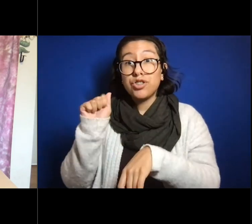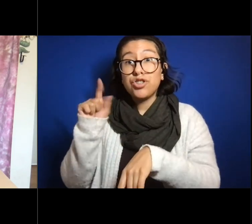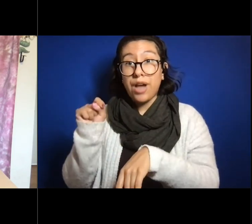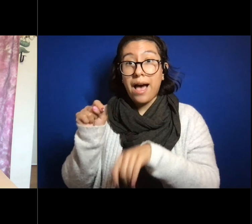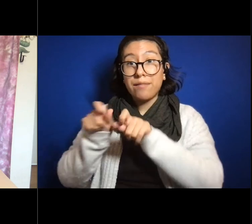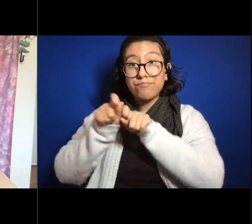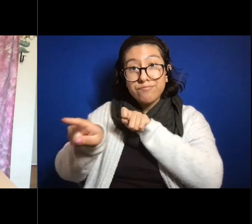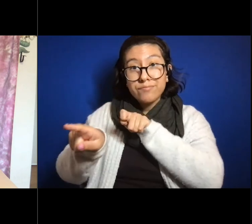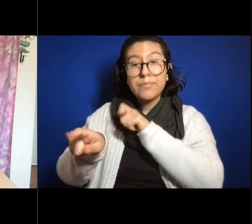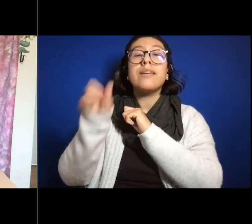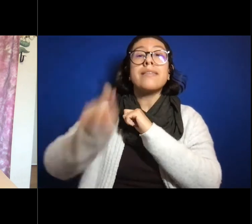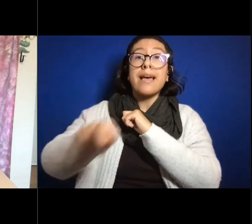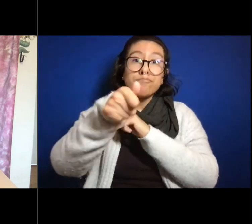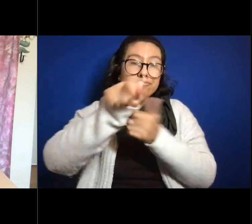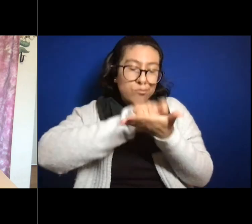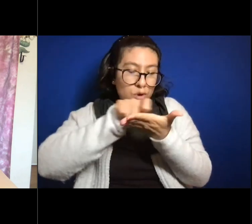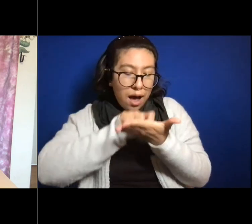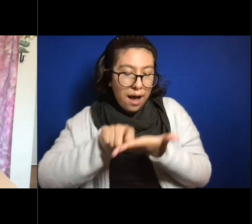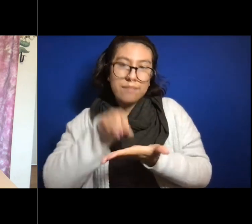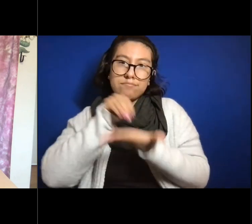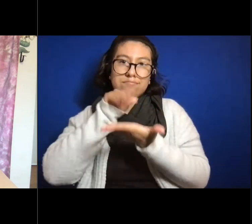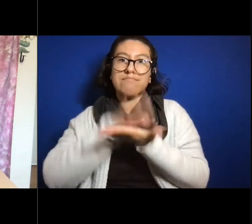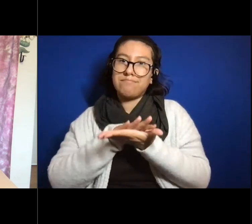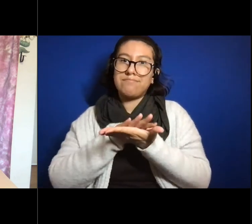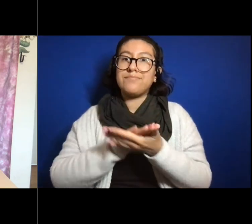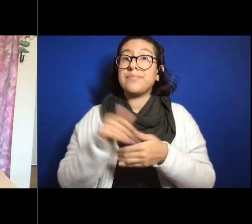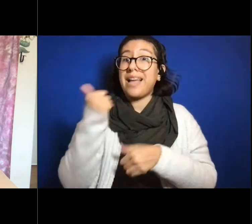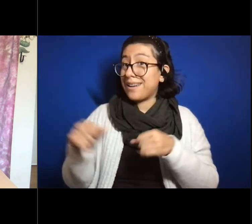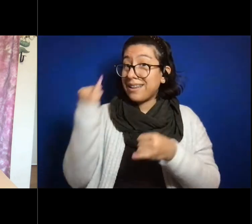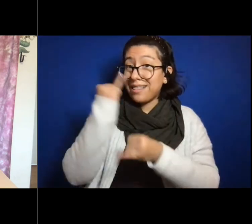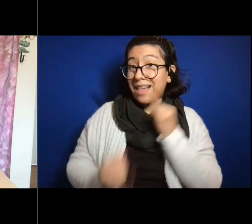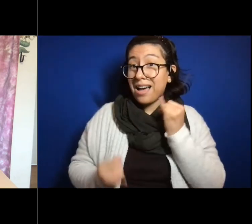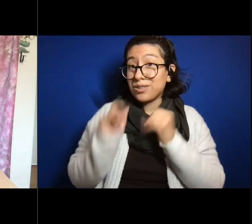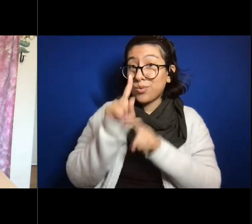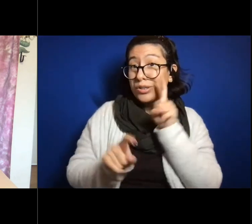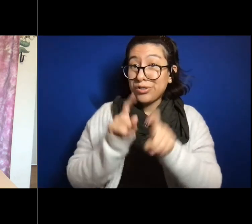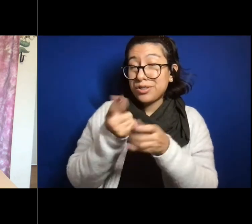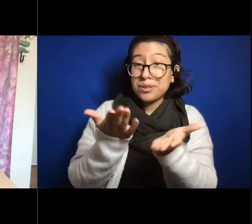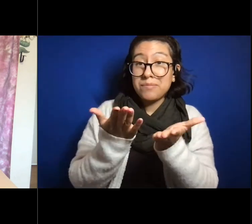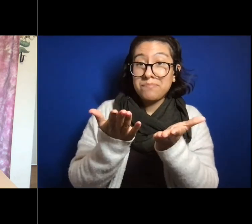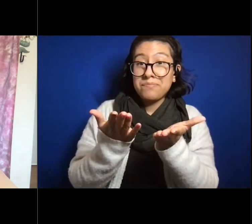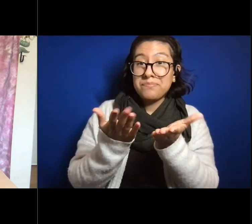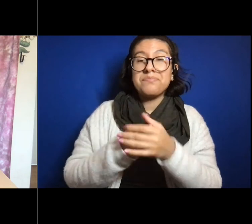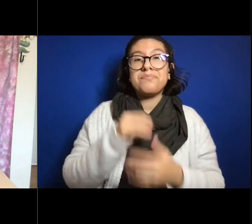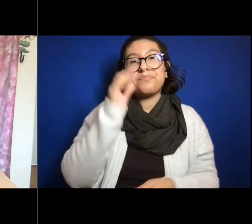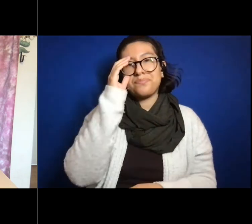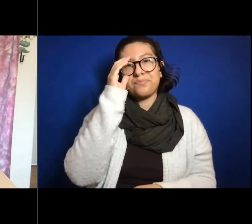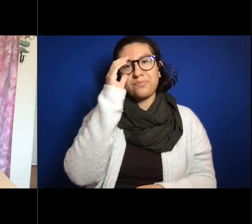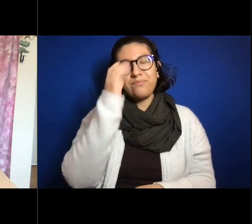and you can write it down right there. So any last questions that folks have? So let's see, one of the questions is